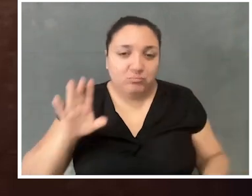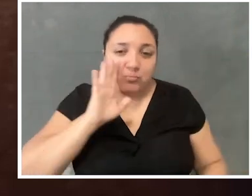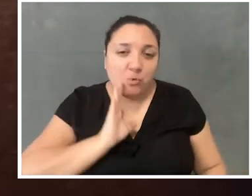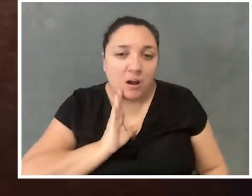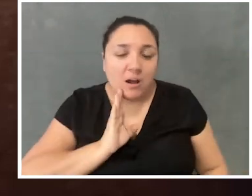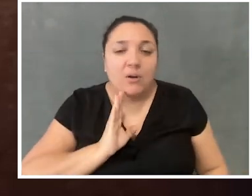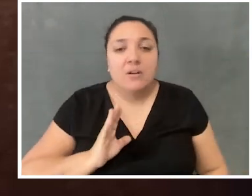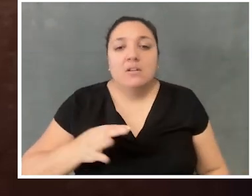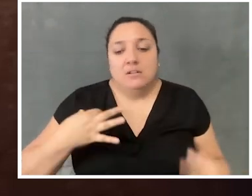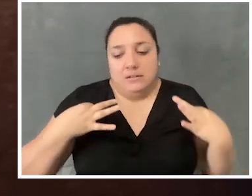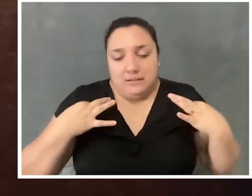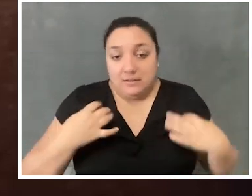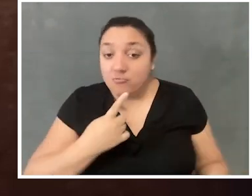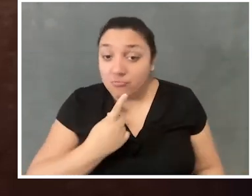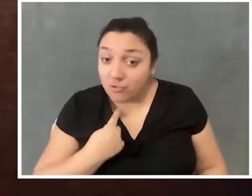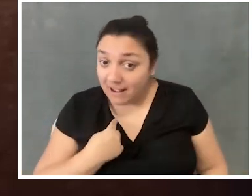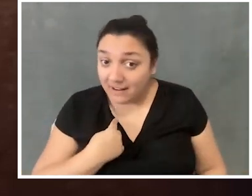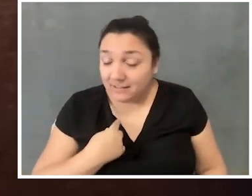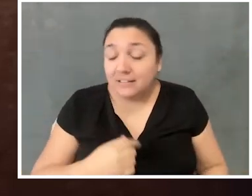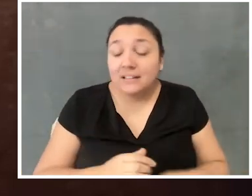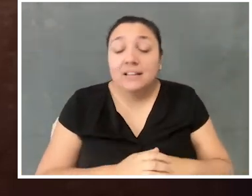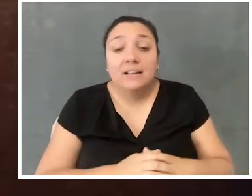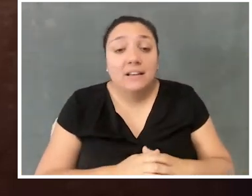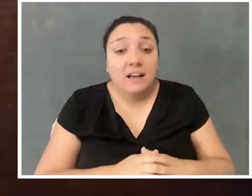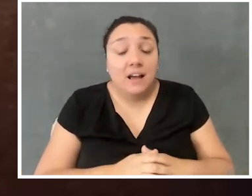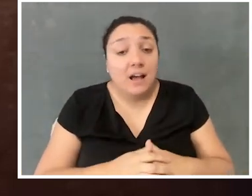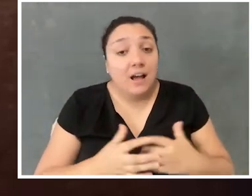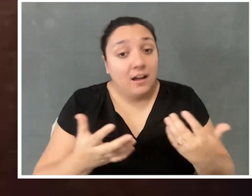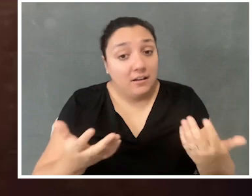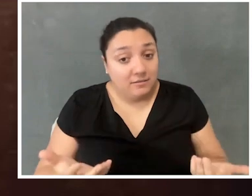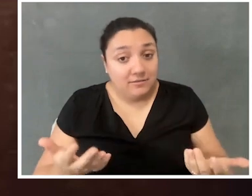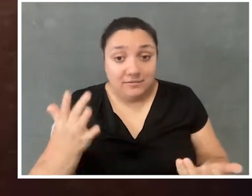I have a red shirt on today and I have light eyes.